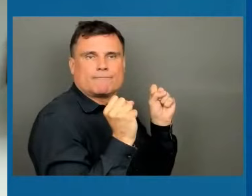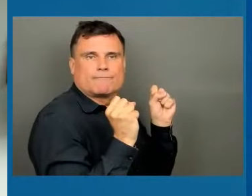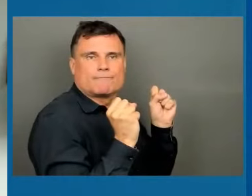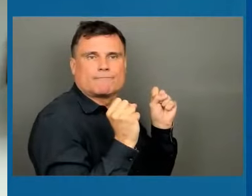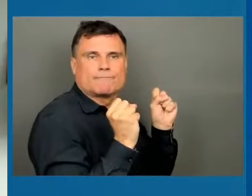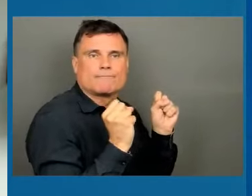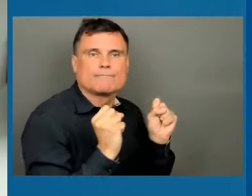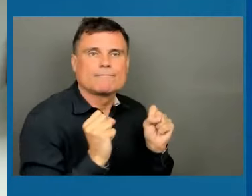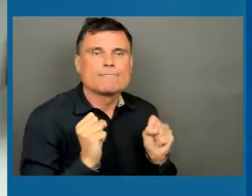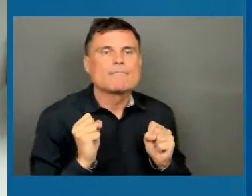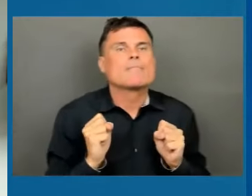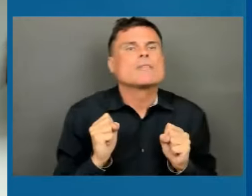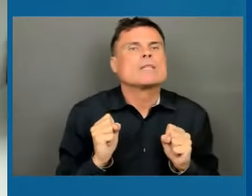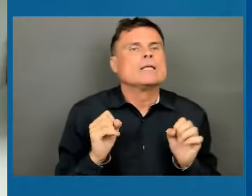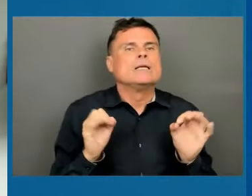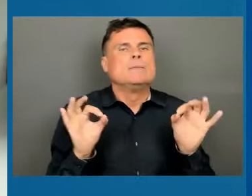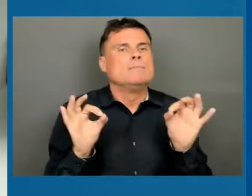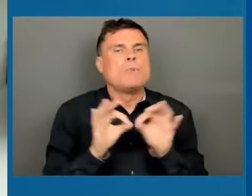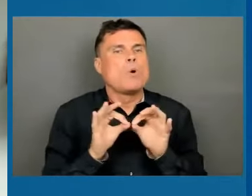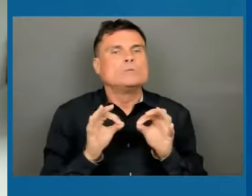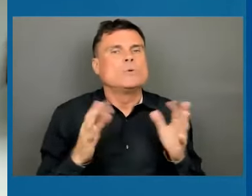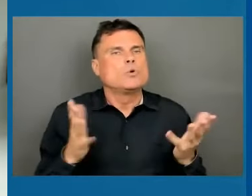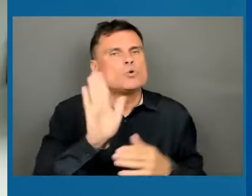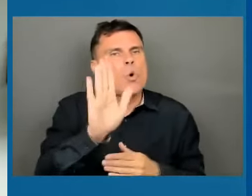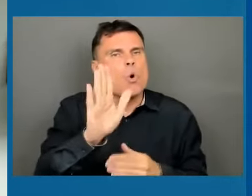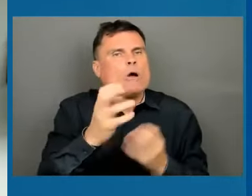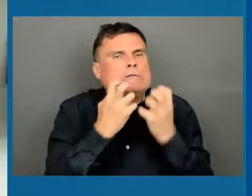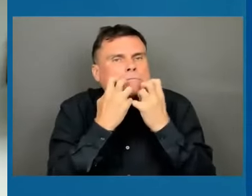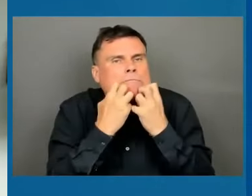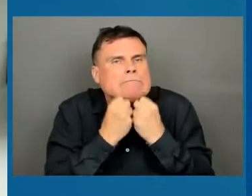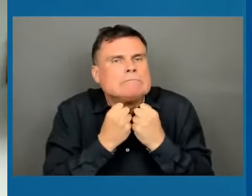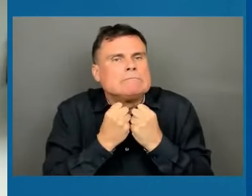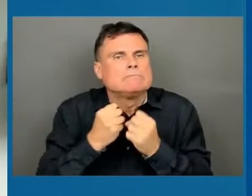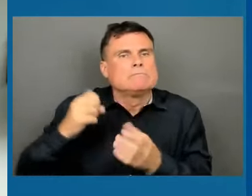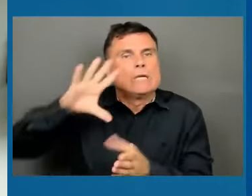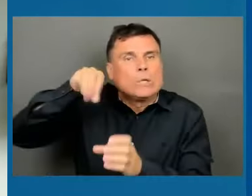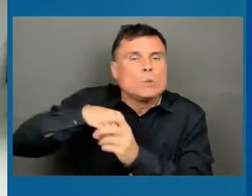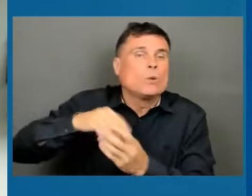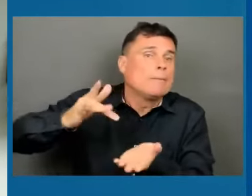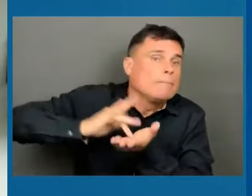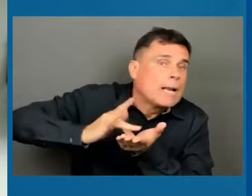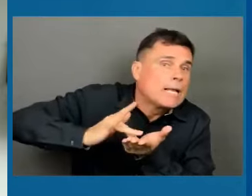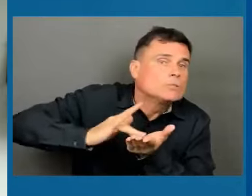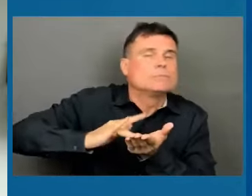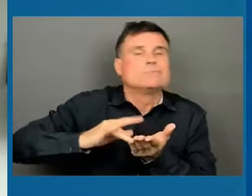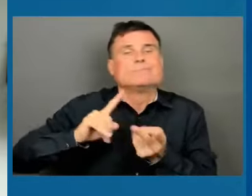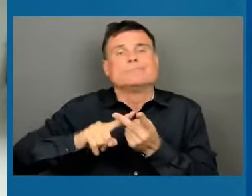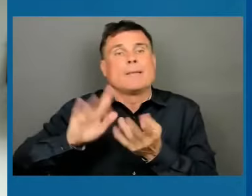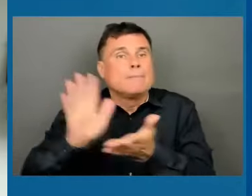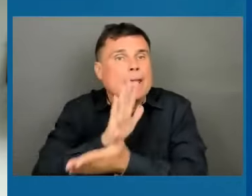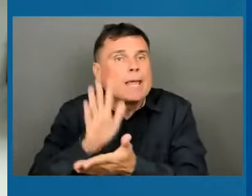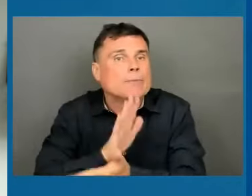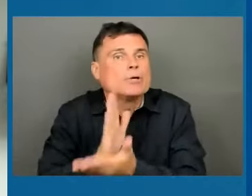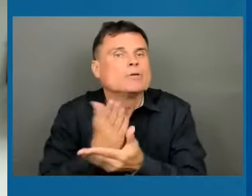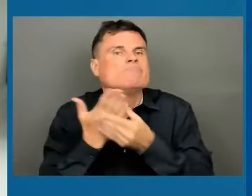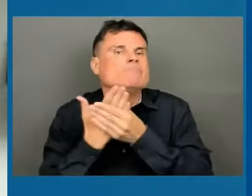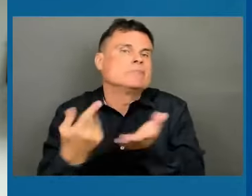for those that have no other option. In preparation for spring flooding emergency management B.C. has been